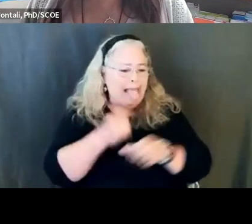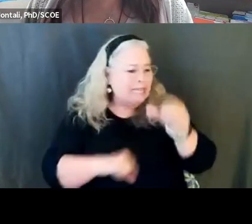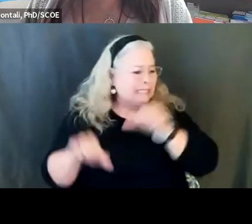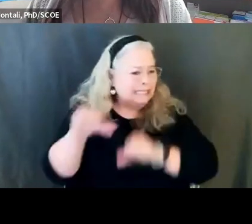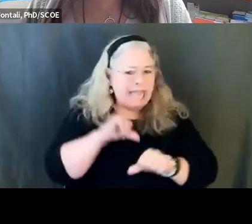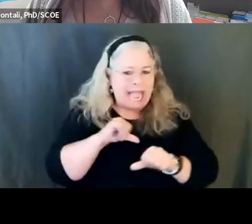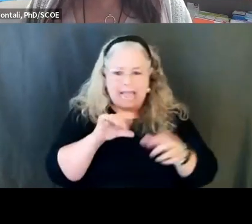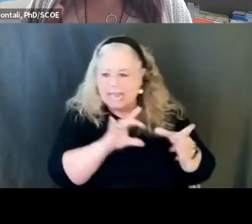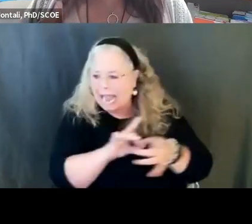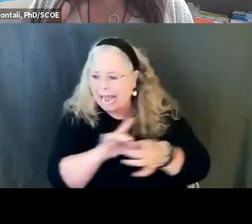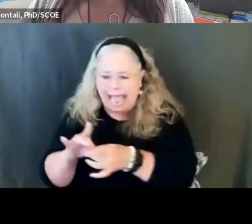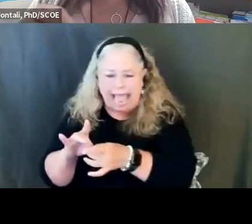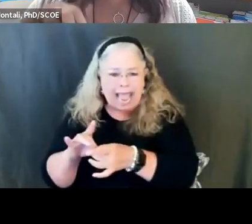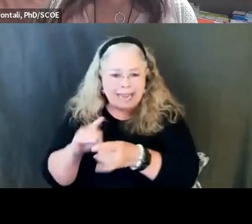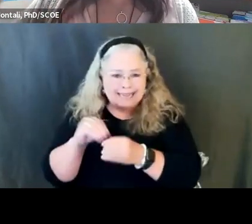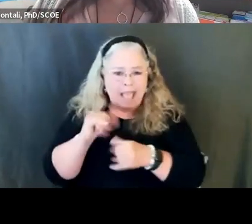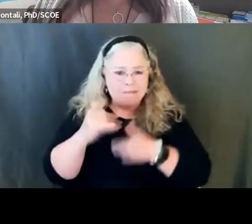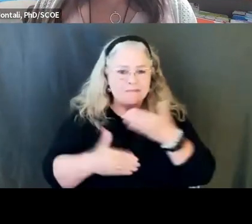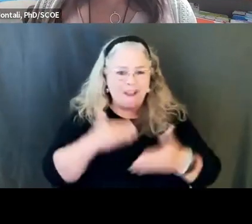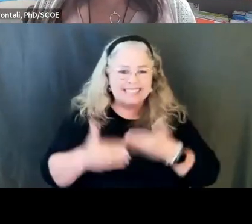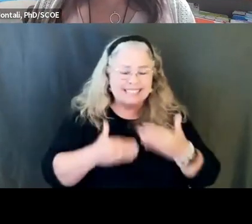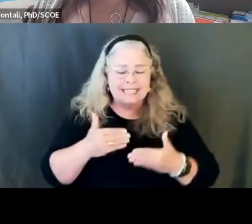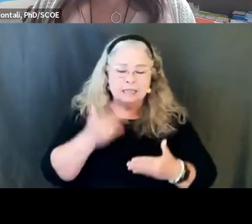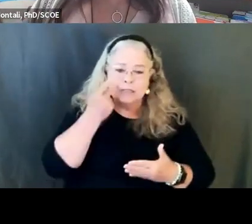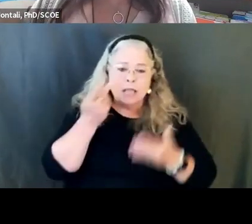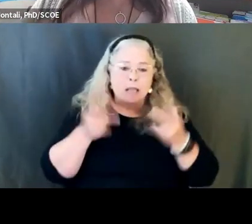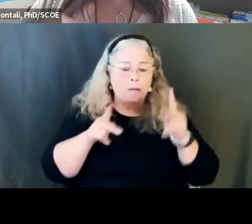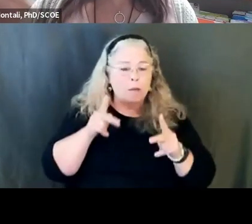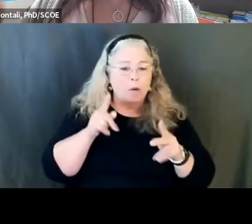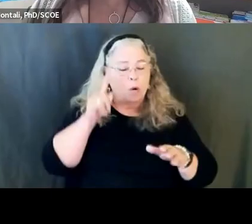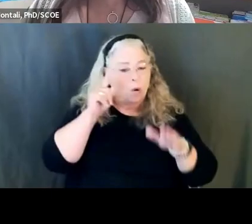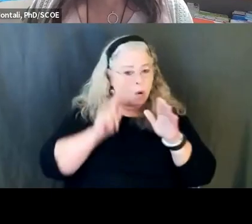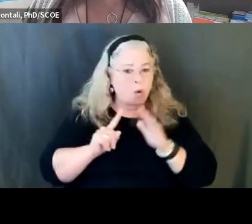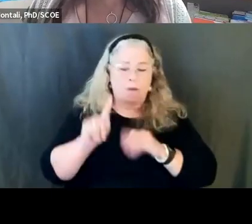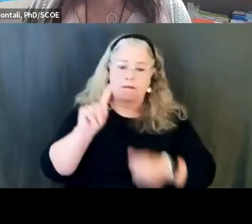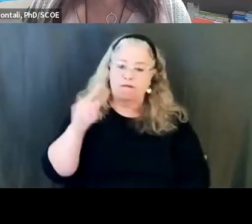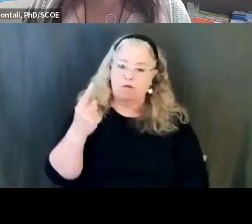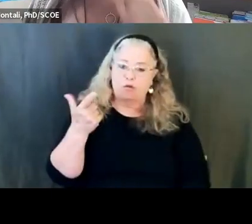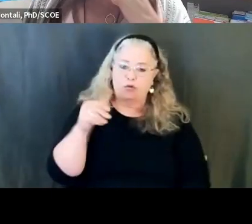connect with it and to see people walk into you know a first grade or second grade classroom and